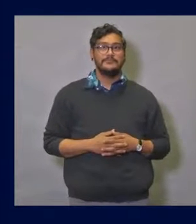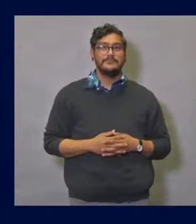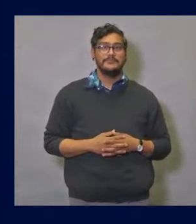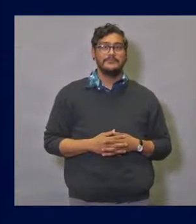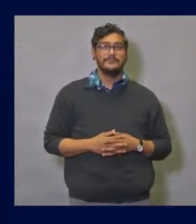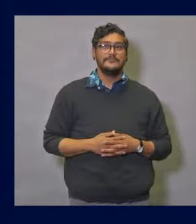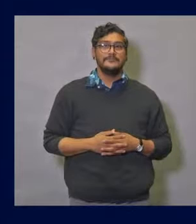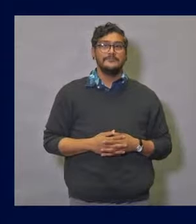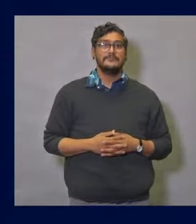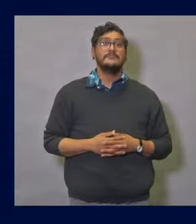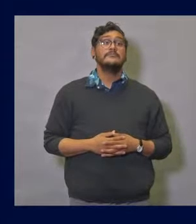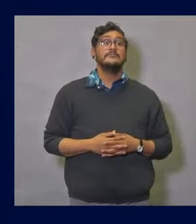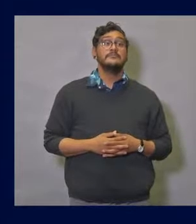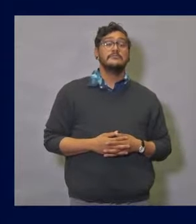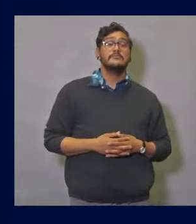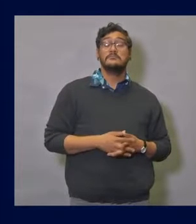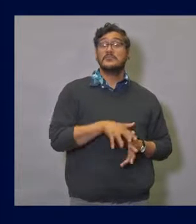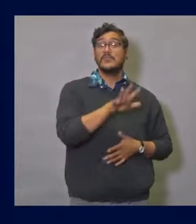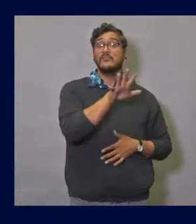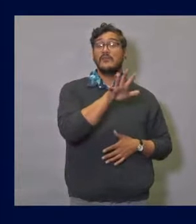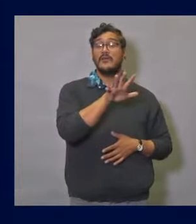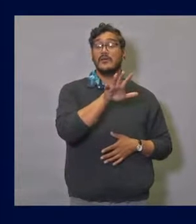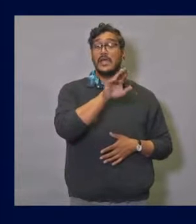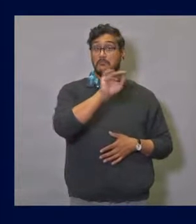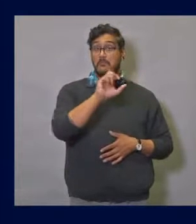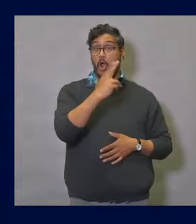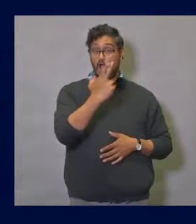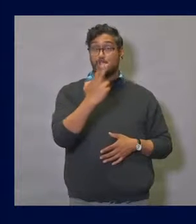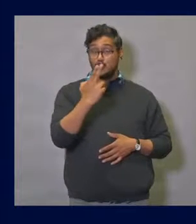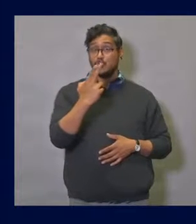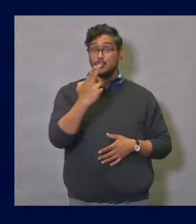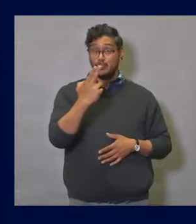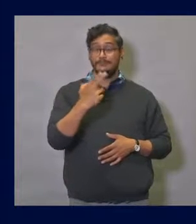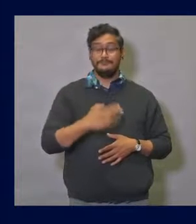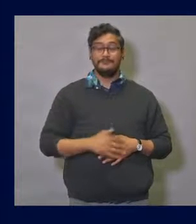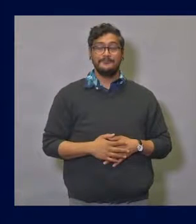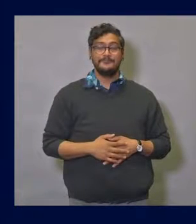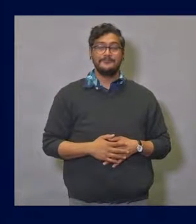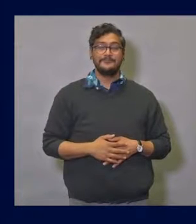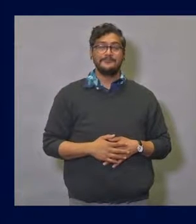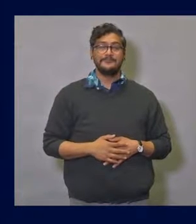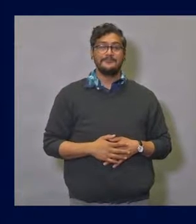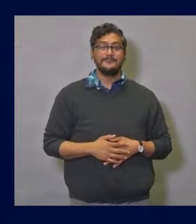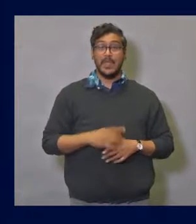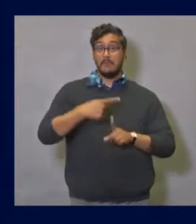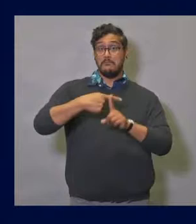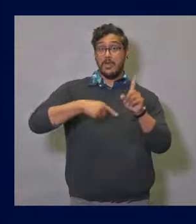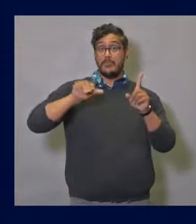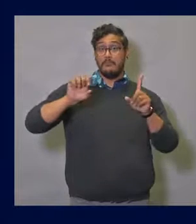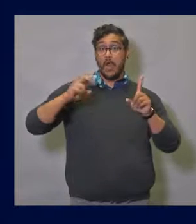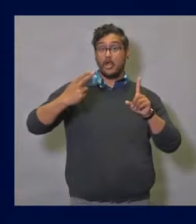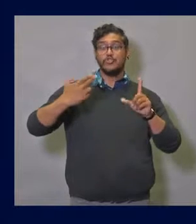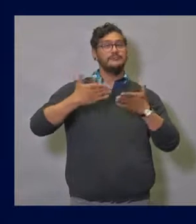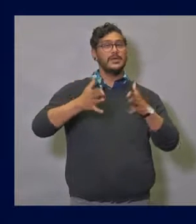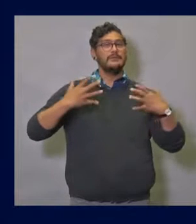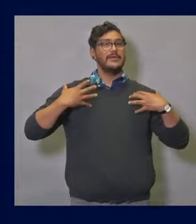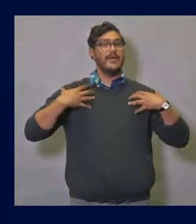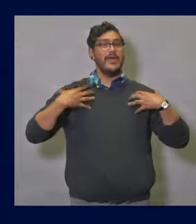VACUNACIÓN A GRAN ESCALA EN